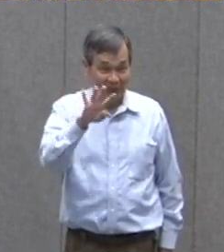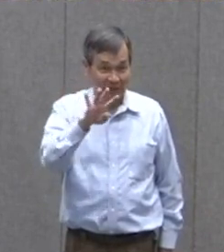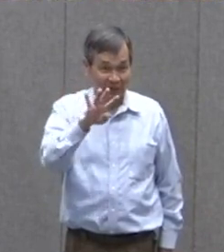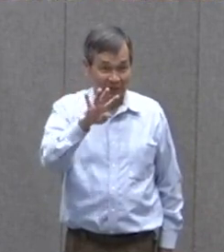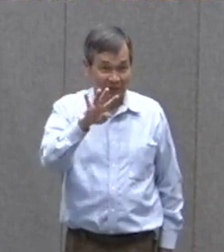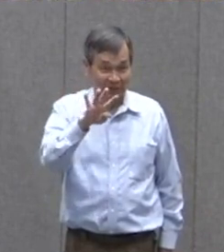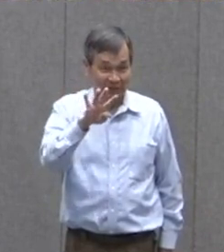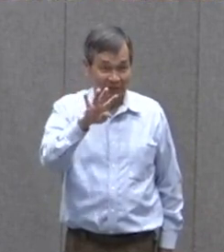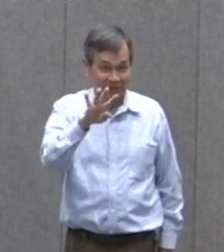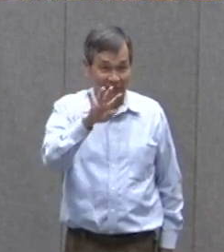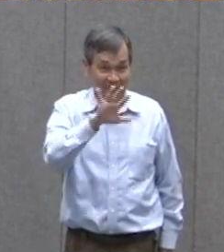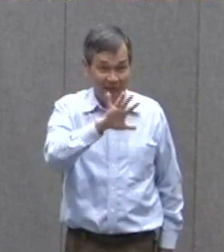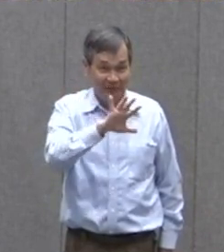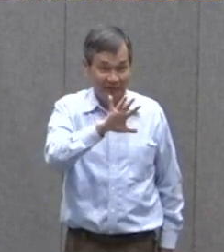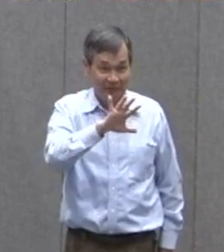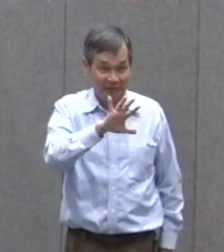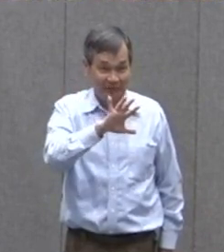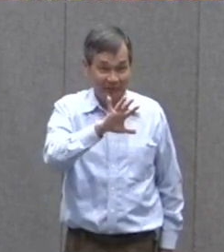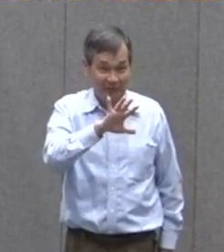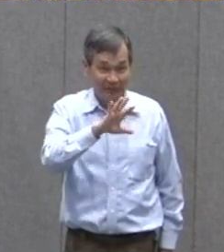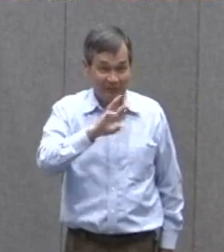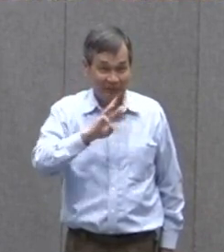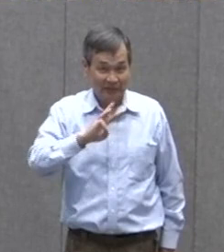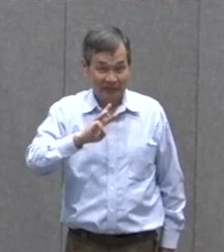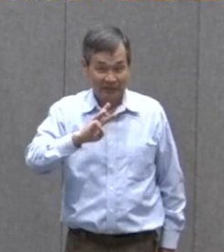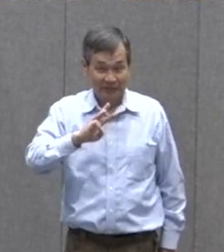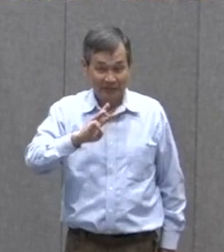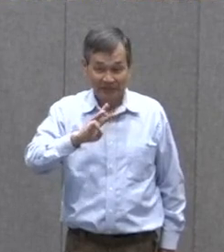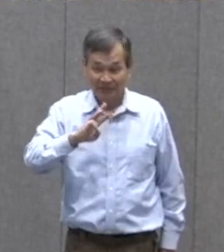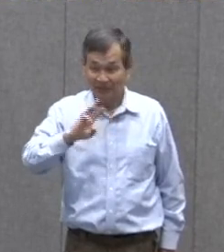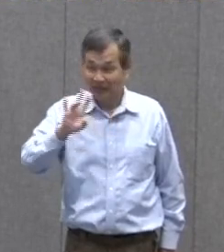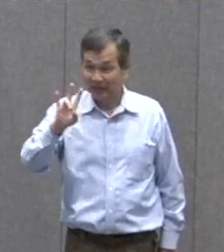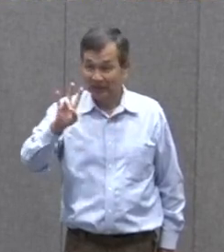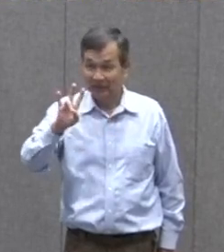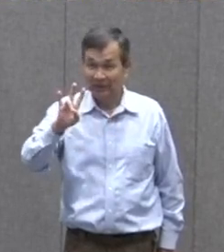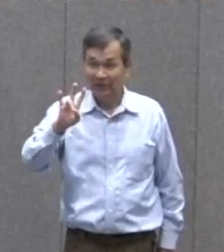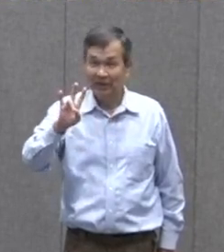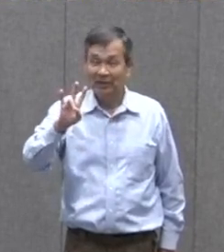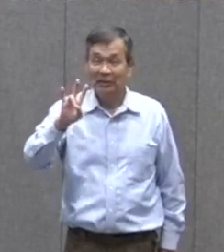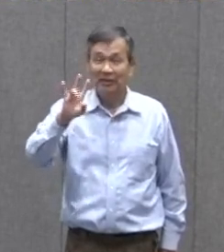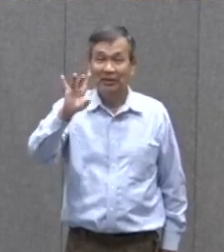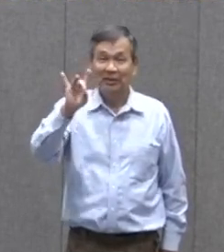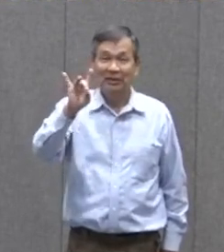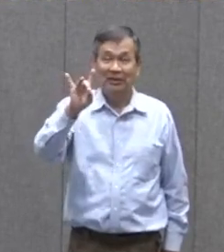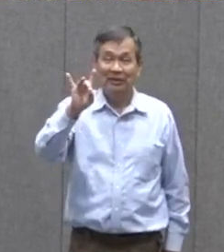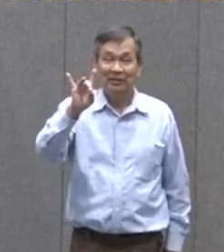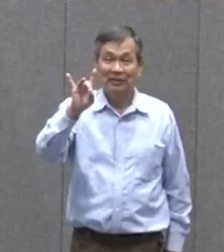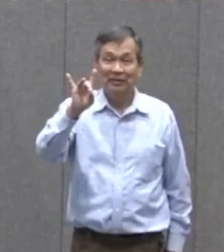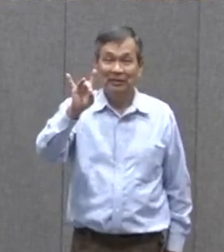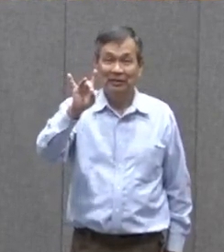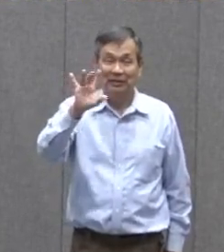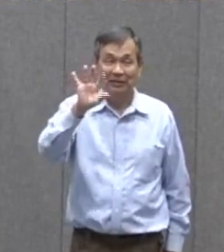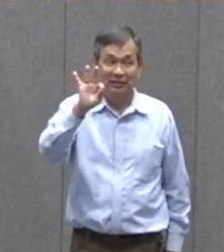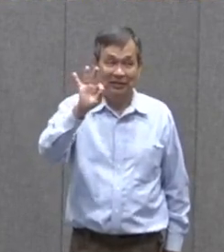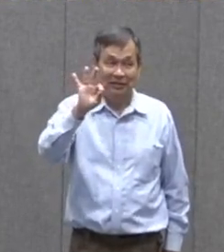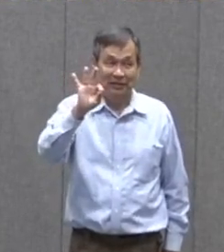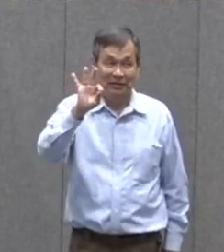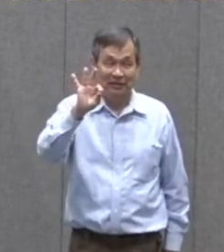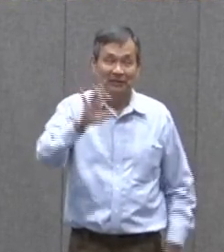four, five, six, seven, eight, nine.